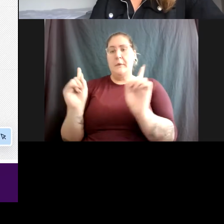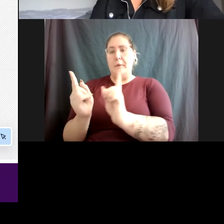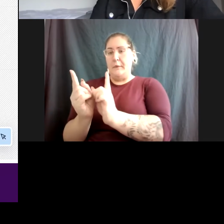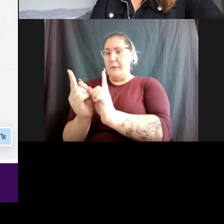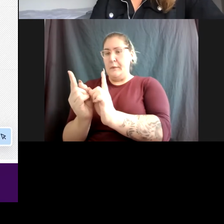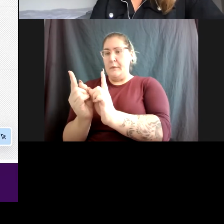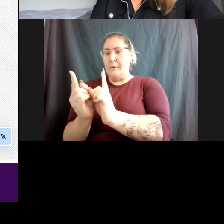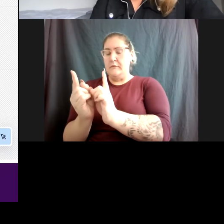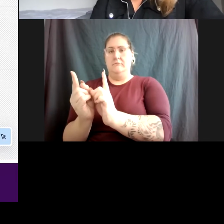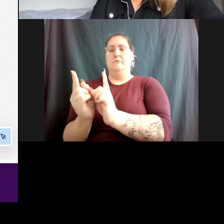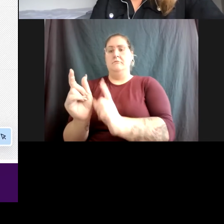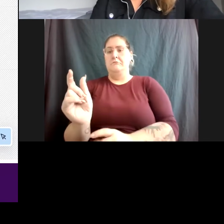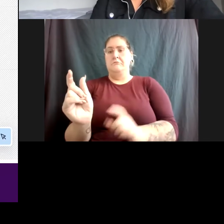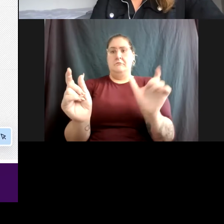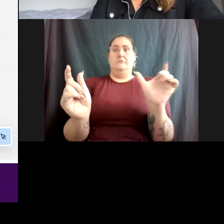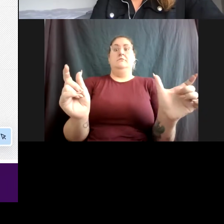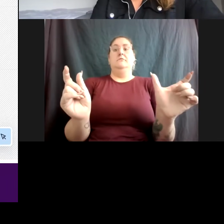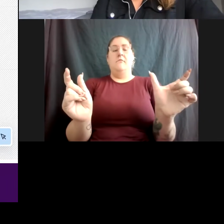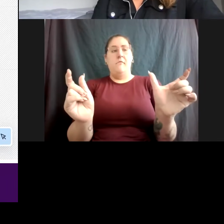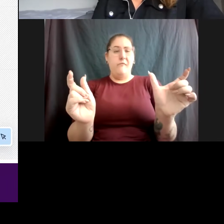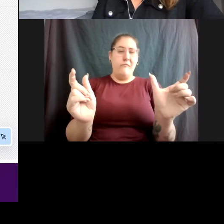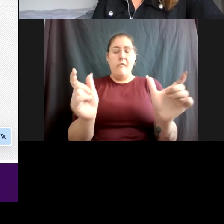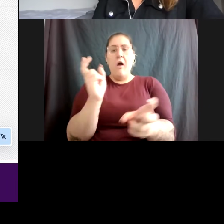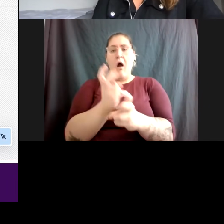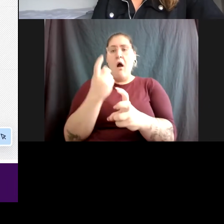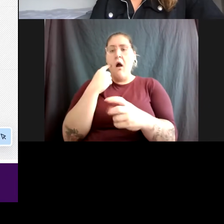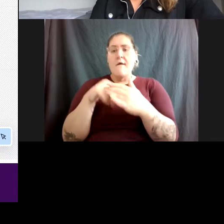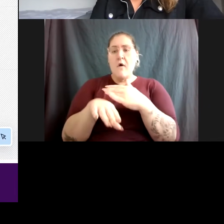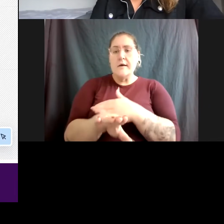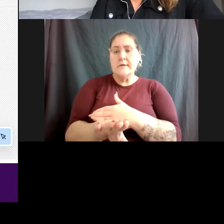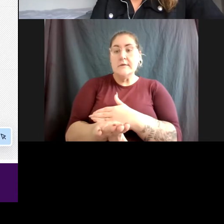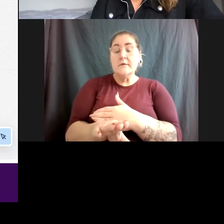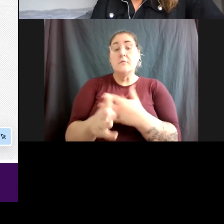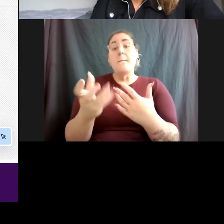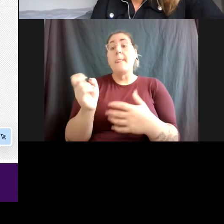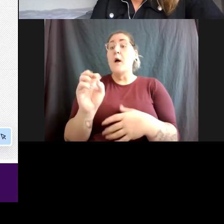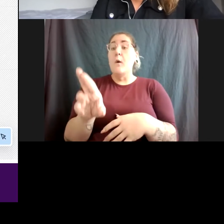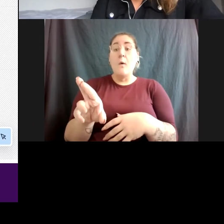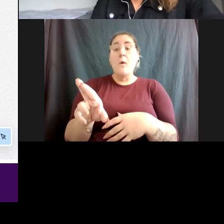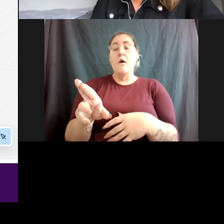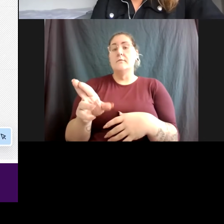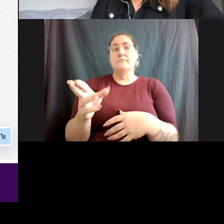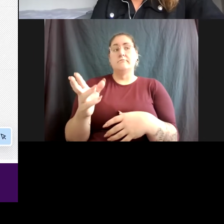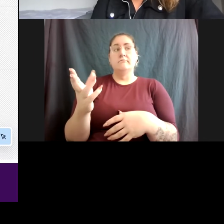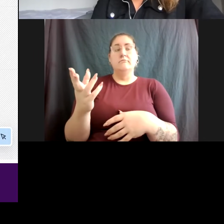target size, making it harder to access. If you have a day where you've got several short meetings